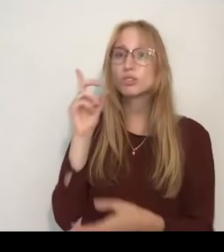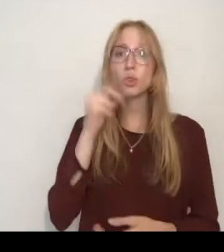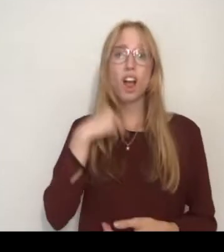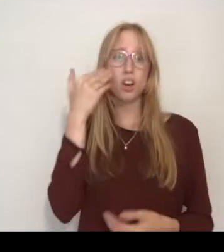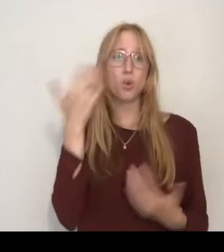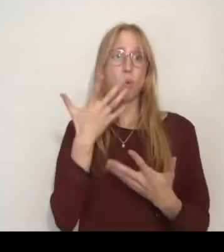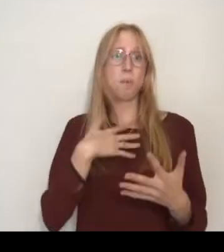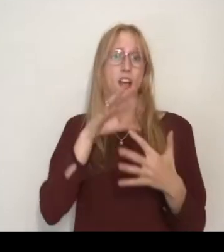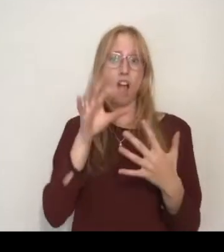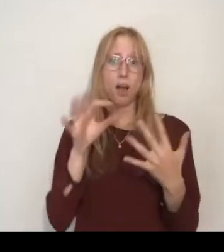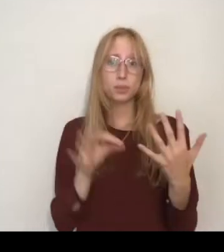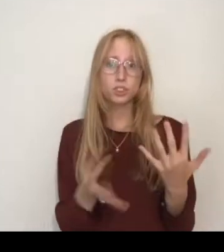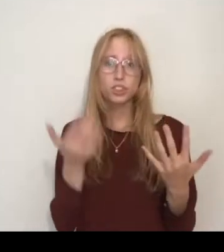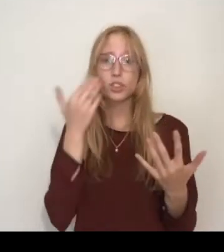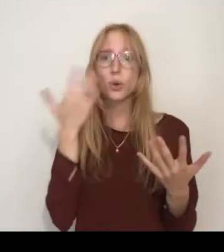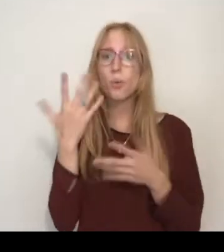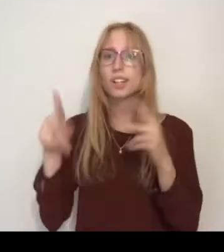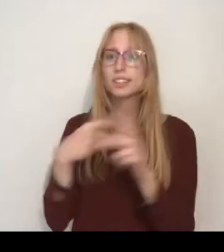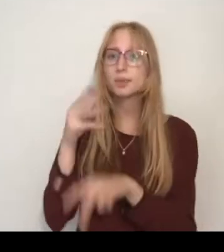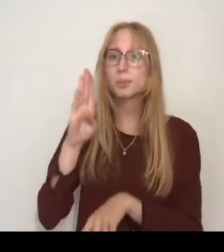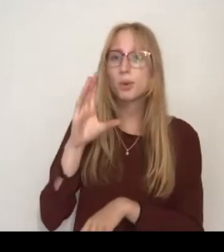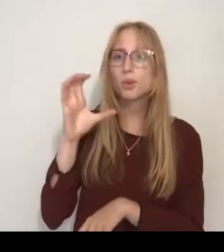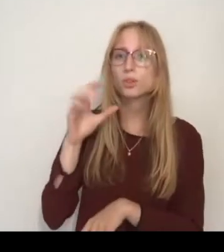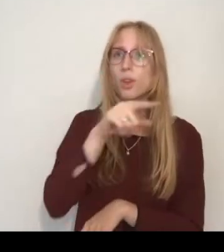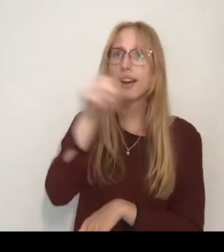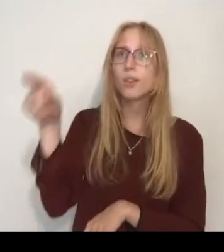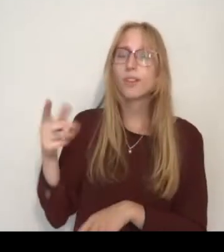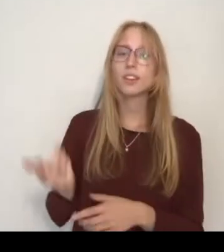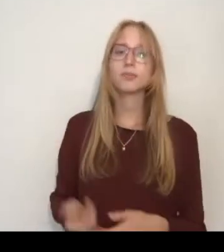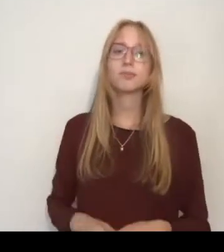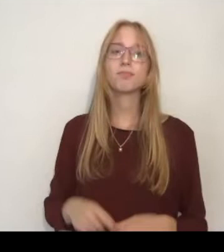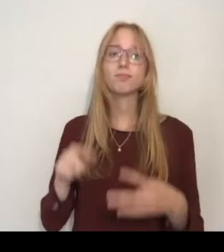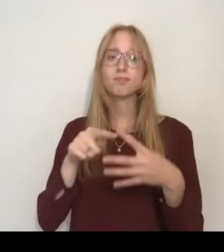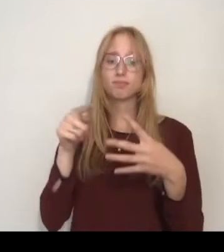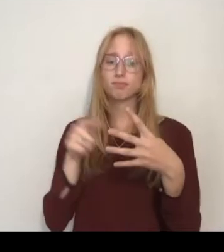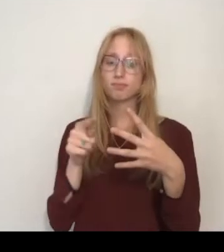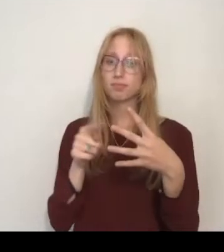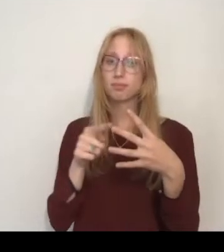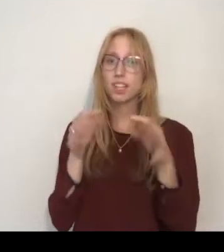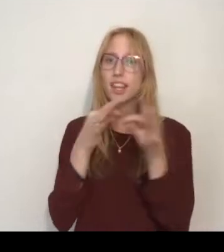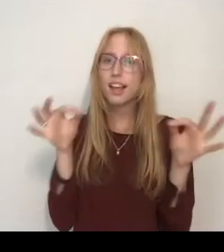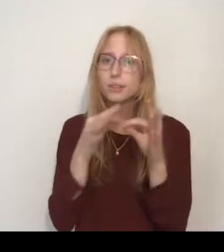Do I have access to information? Like do I know what my options are and what types of birth control are out there?